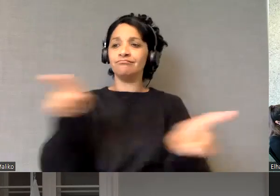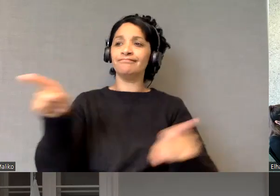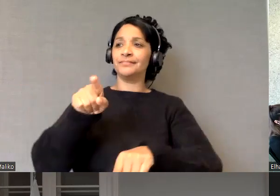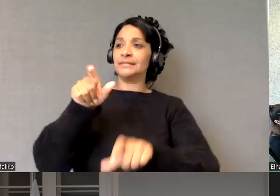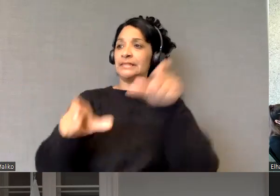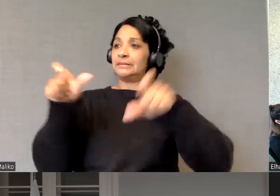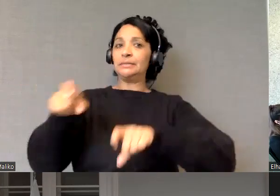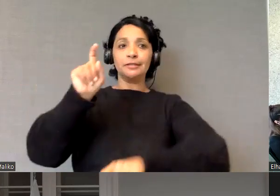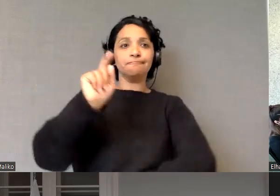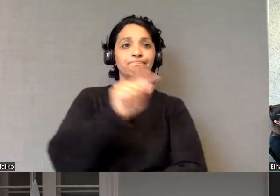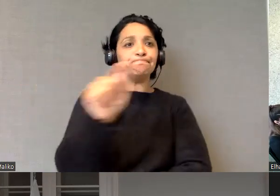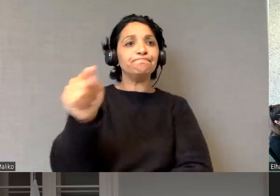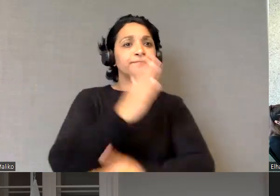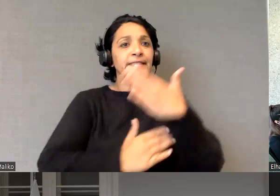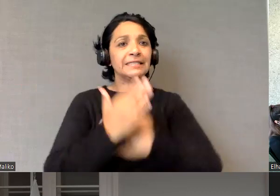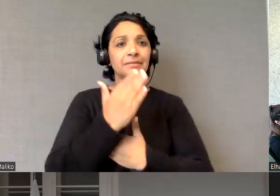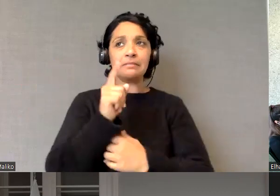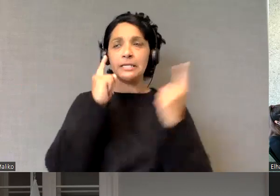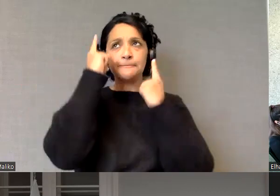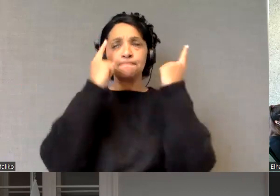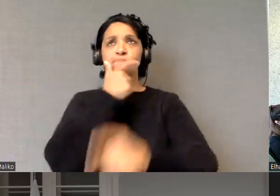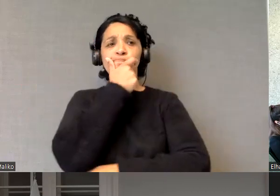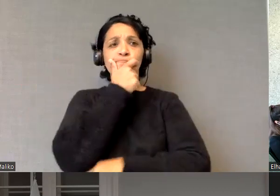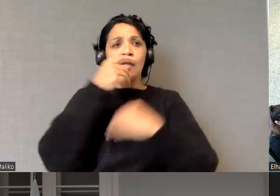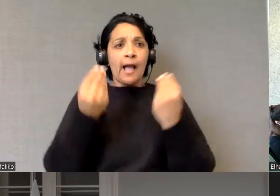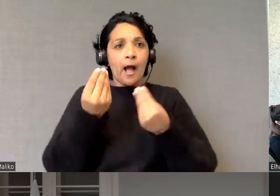with disabilities are considered and included within it.